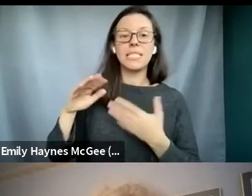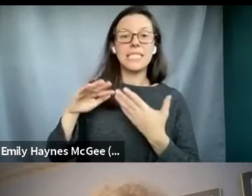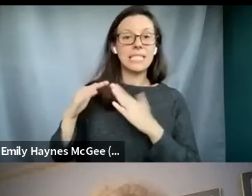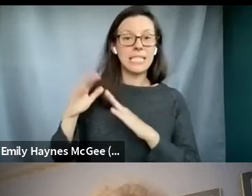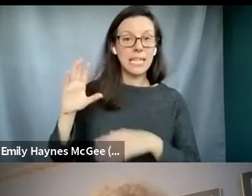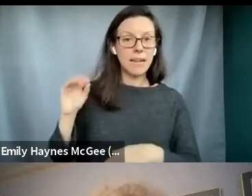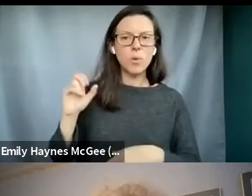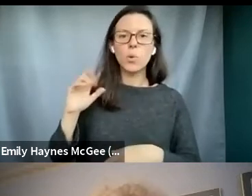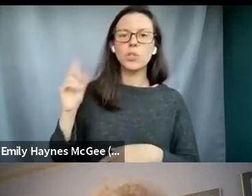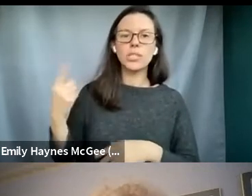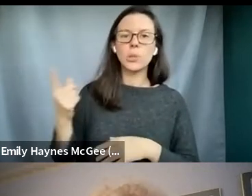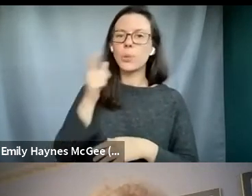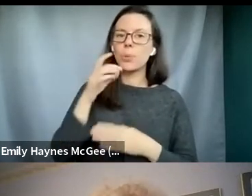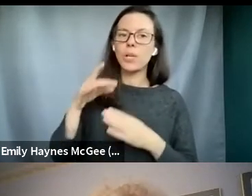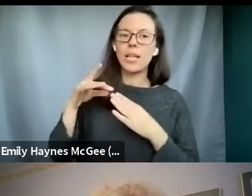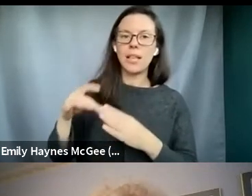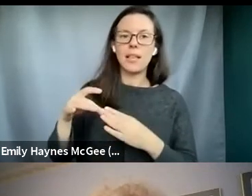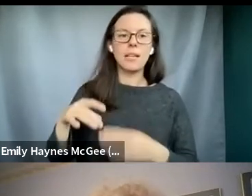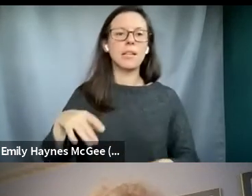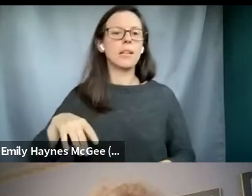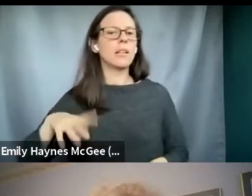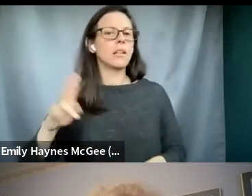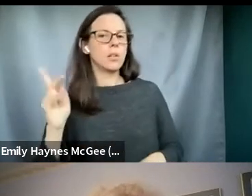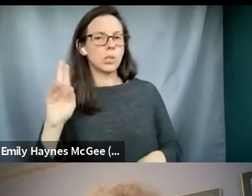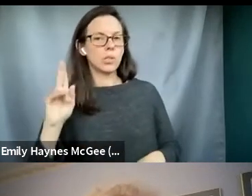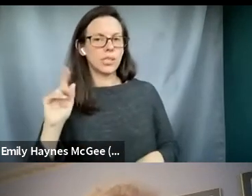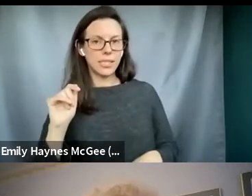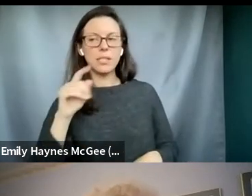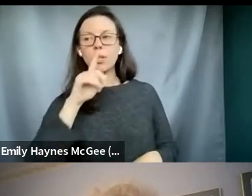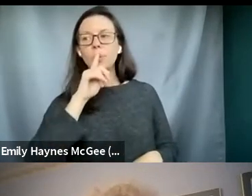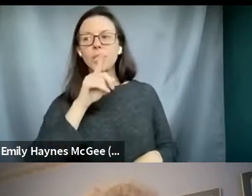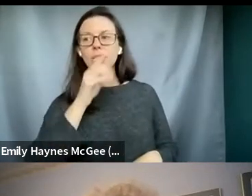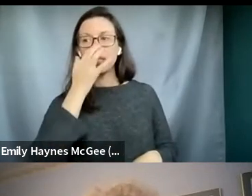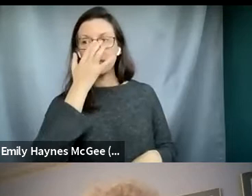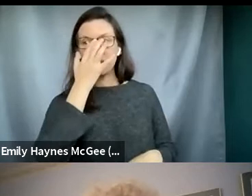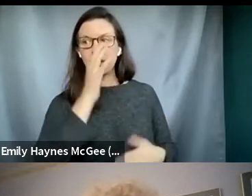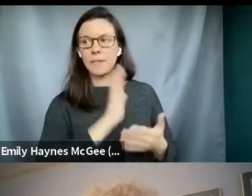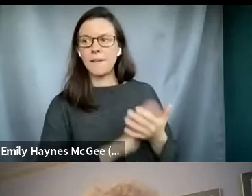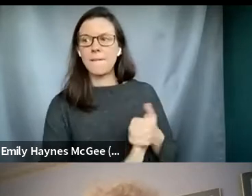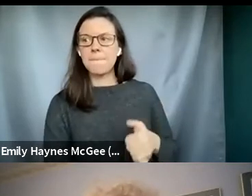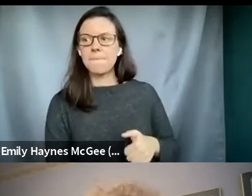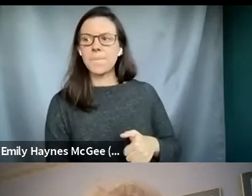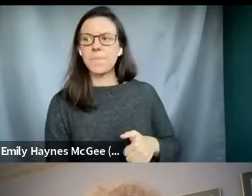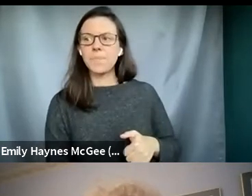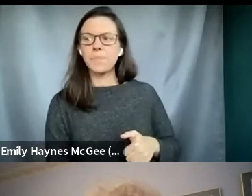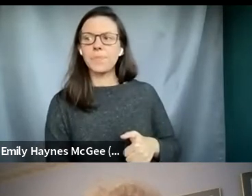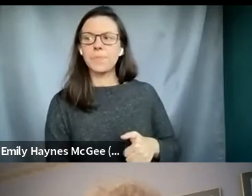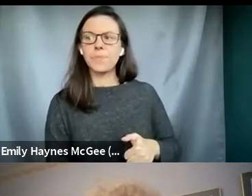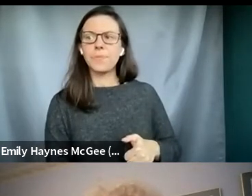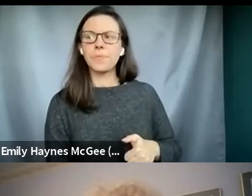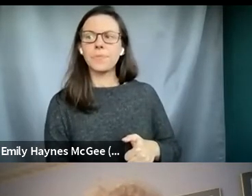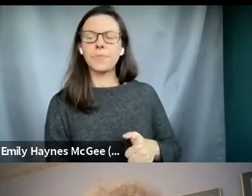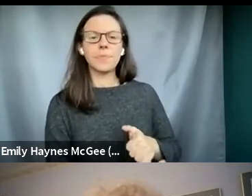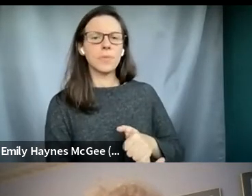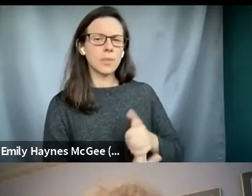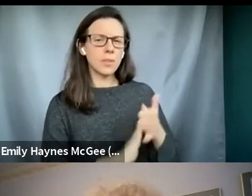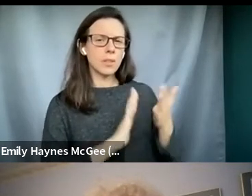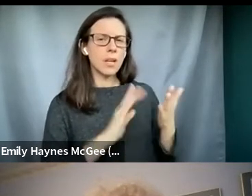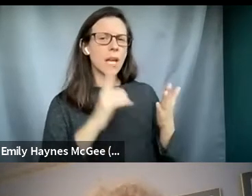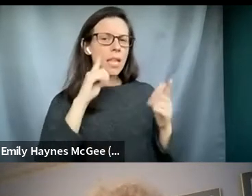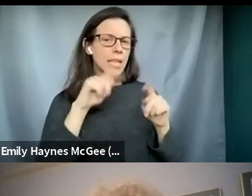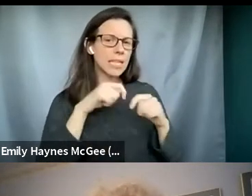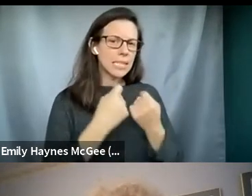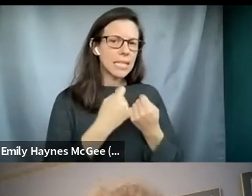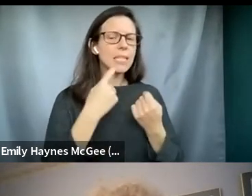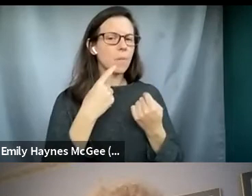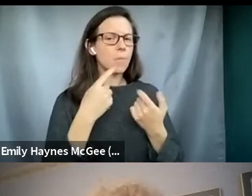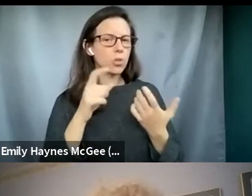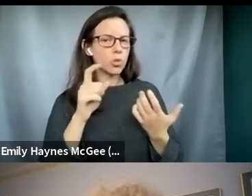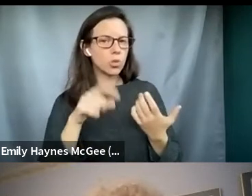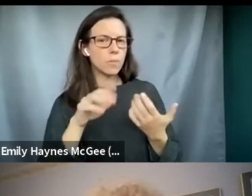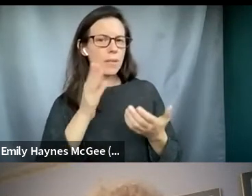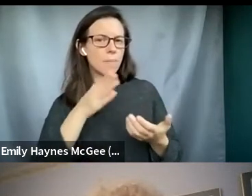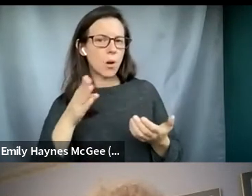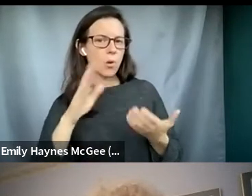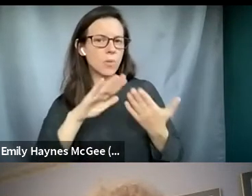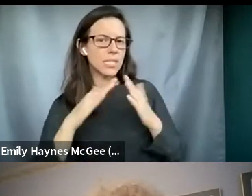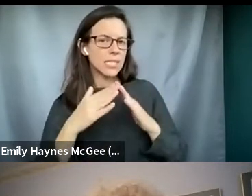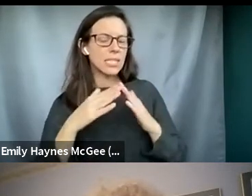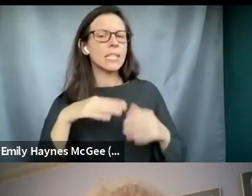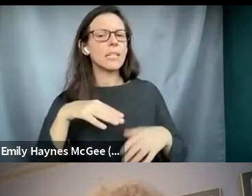The thought is that the, that the team is Baltimore City, Baltimore County based.